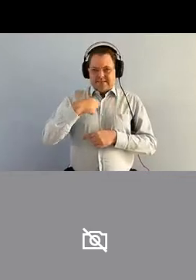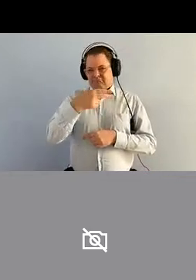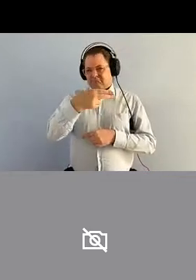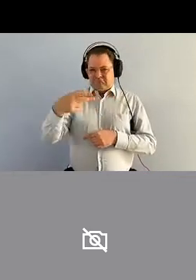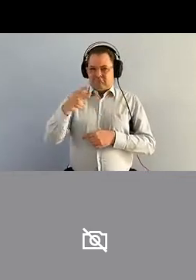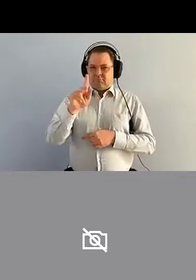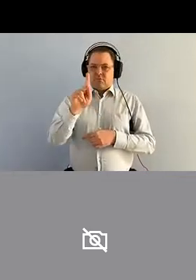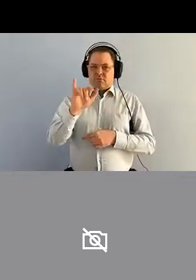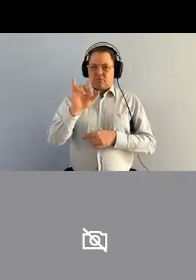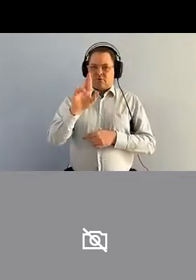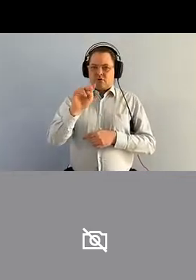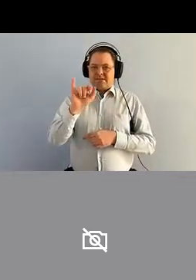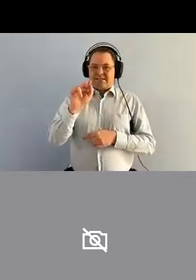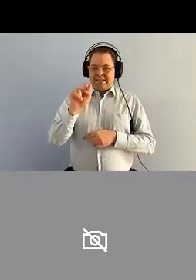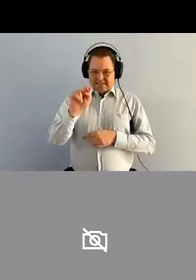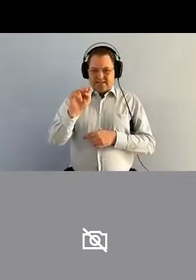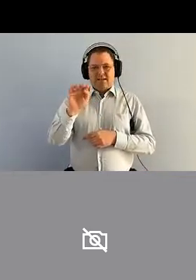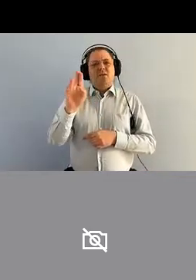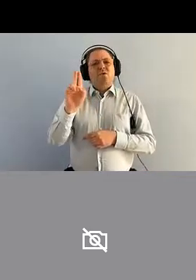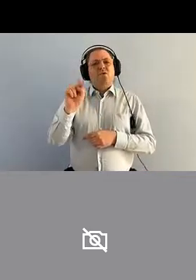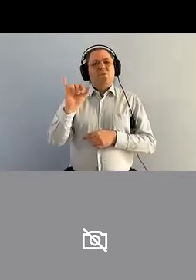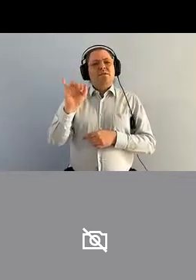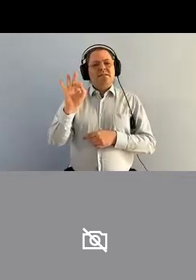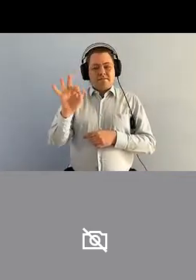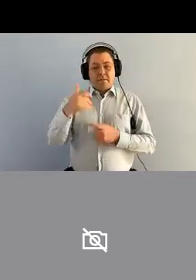much, Elham. Great to be with you all today. As Elham mentioned